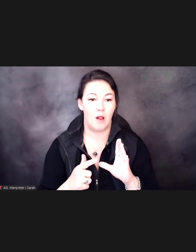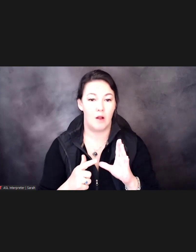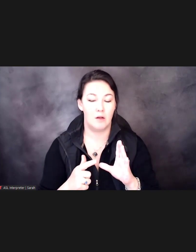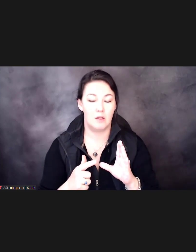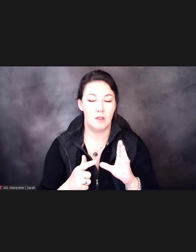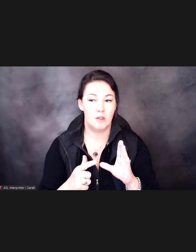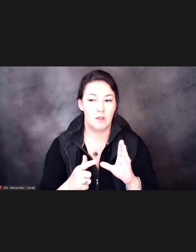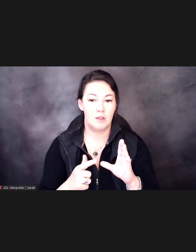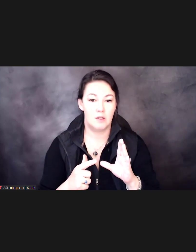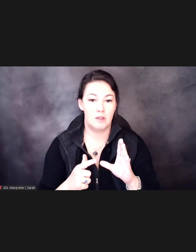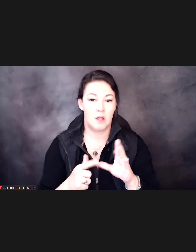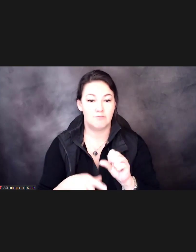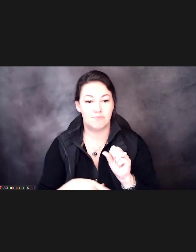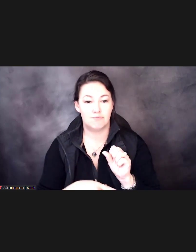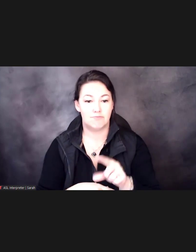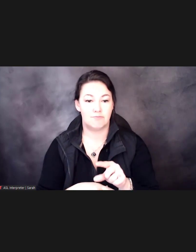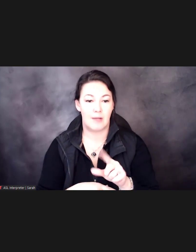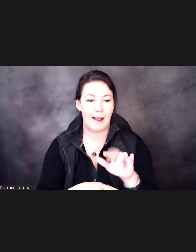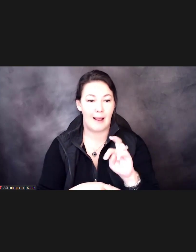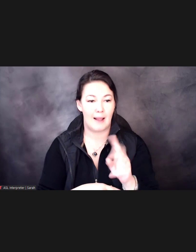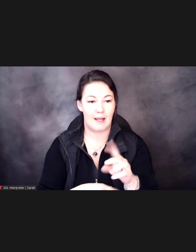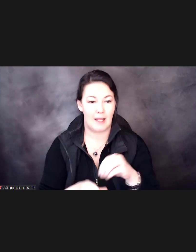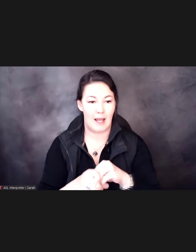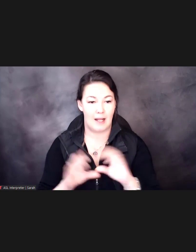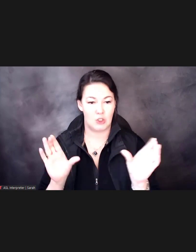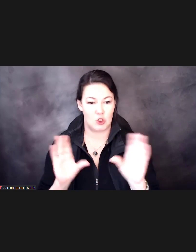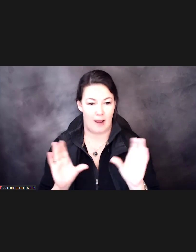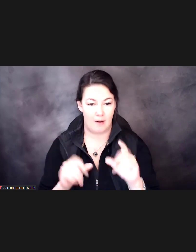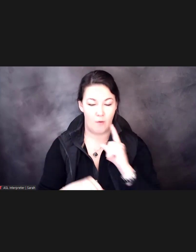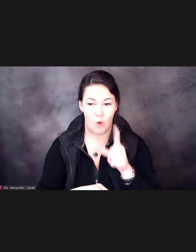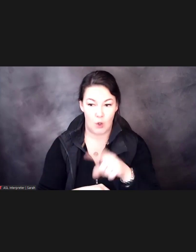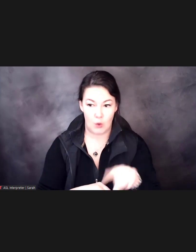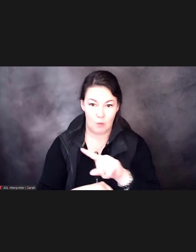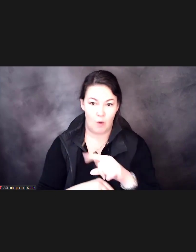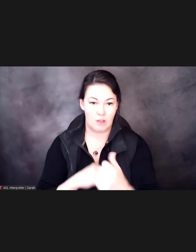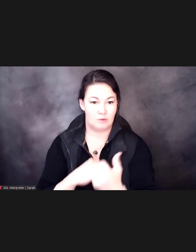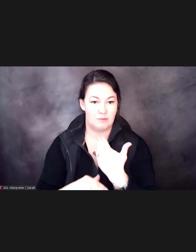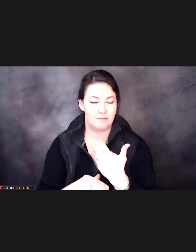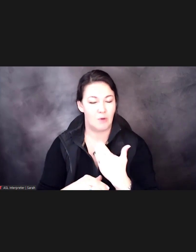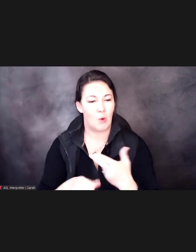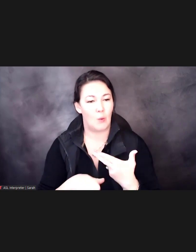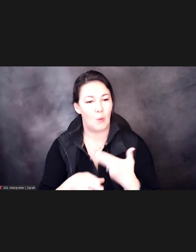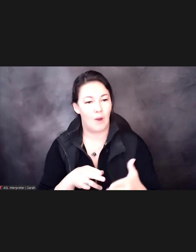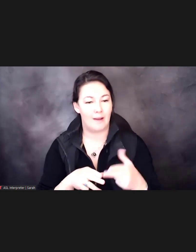When we're done with questions, we're going to also open up, provide a link in the chat for you to give us a quick evaluation of